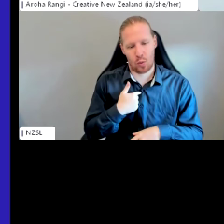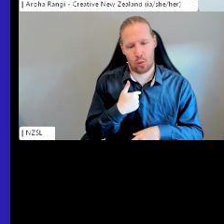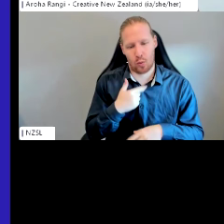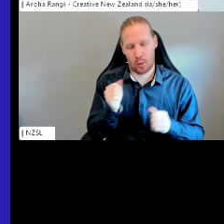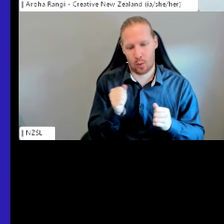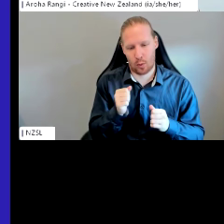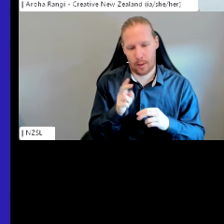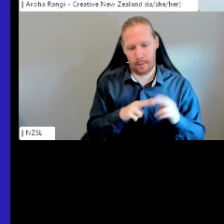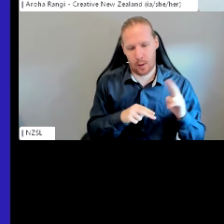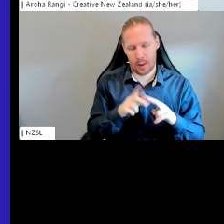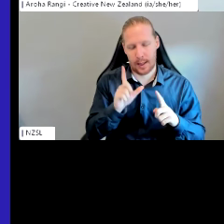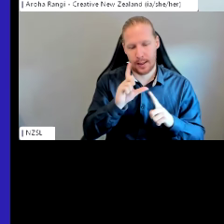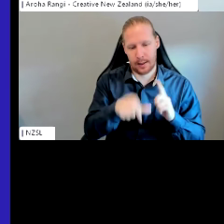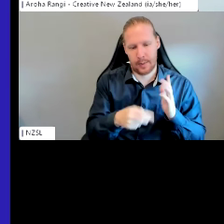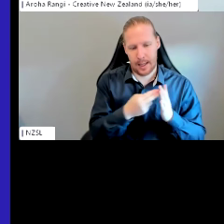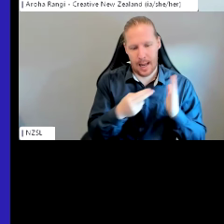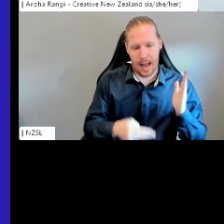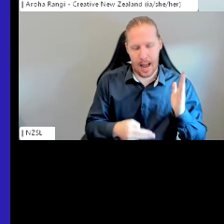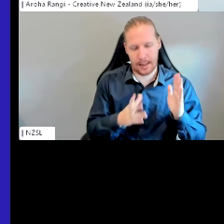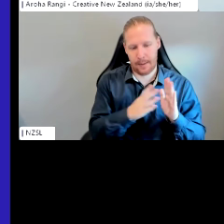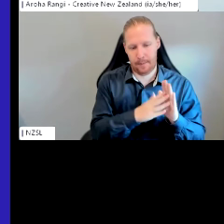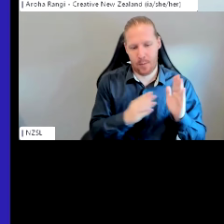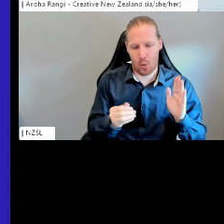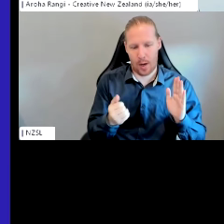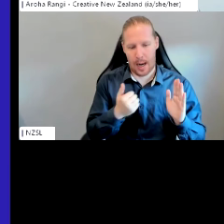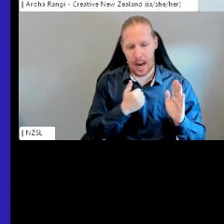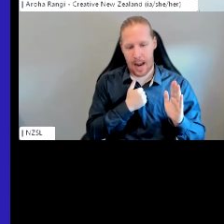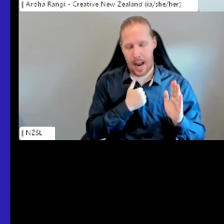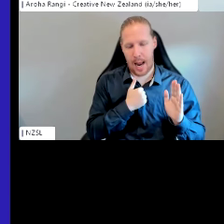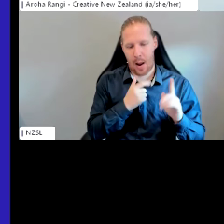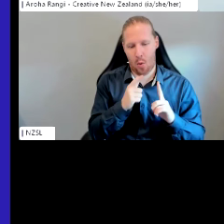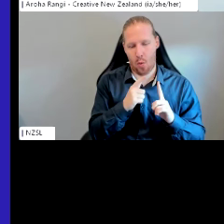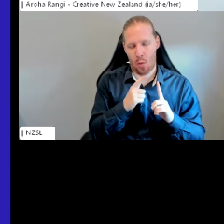arts model our own audience data around belonging has signaled a trend that the ability